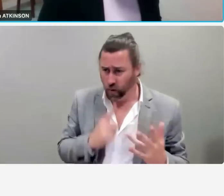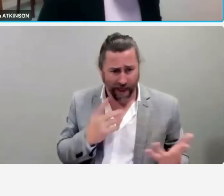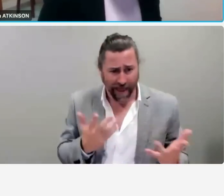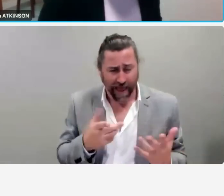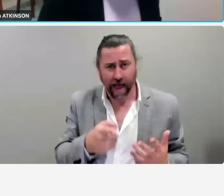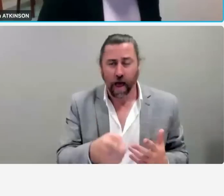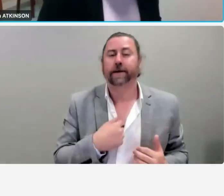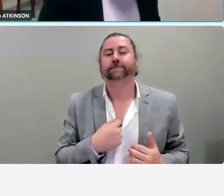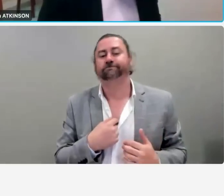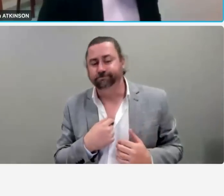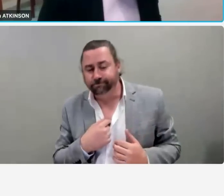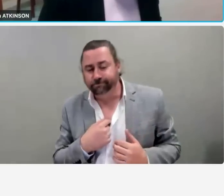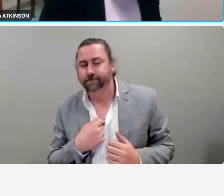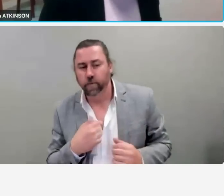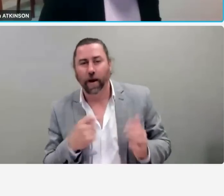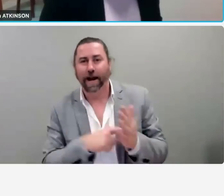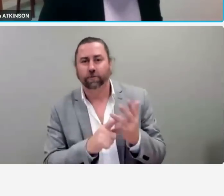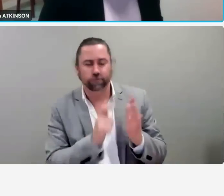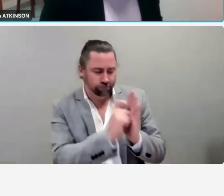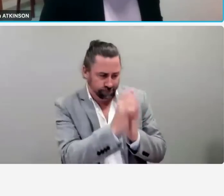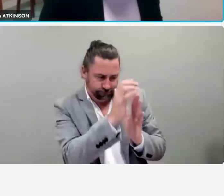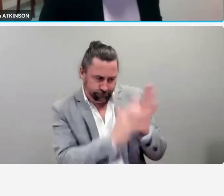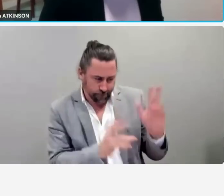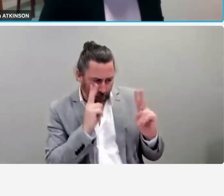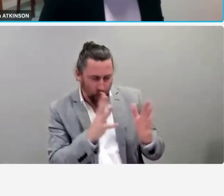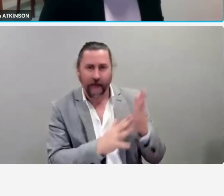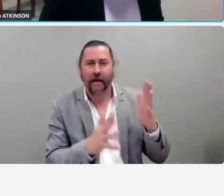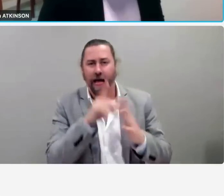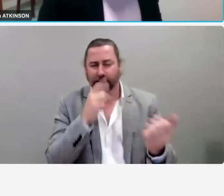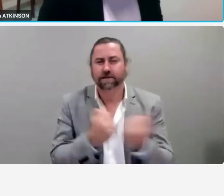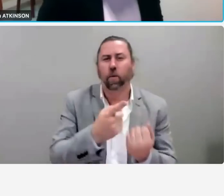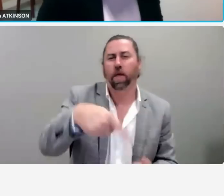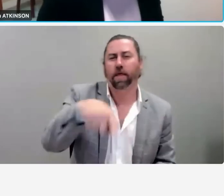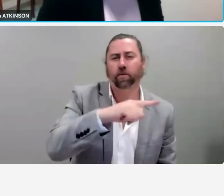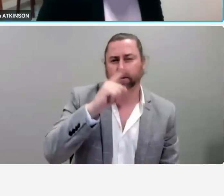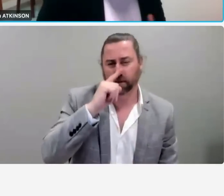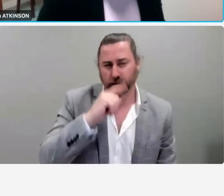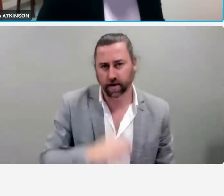of a detailed proposition of how we think that might work and our intent is to pull that together and then